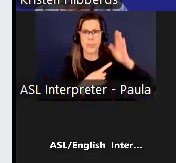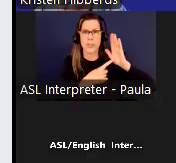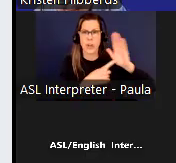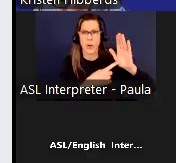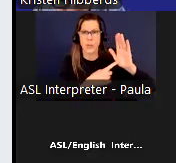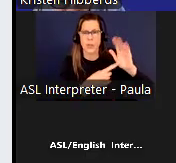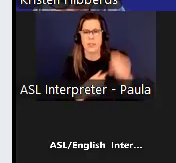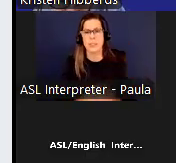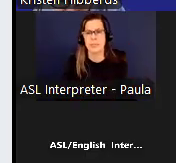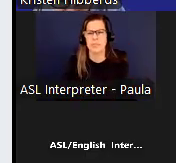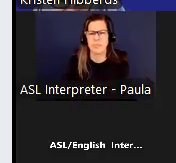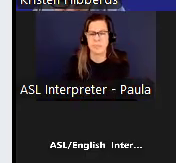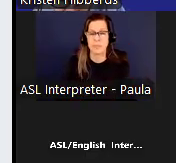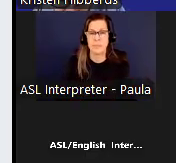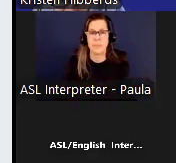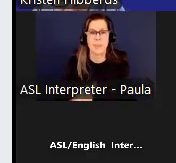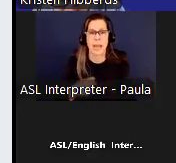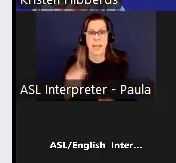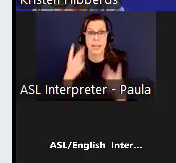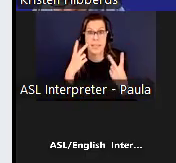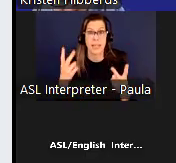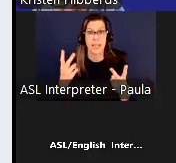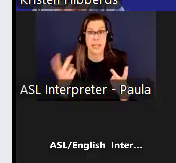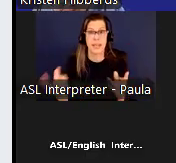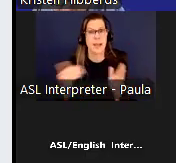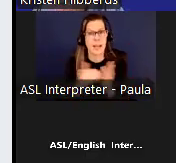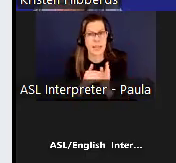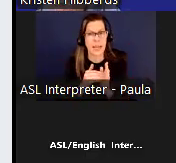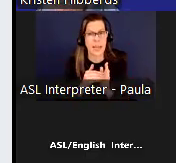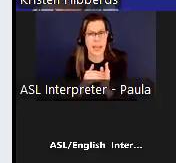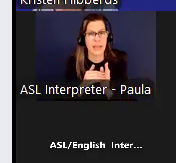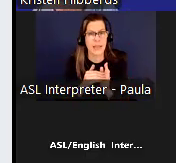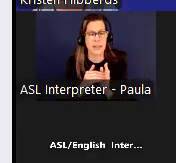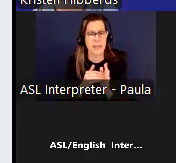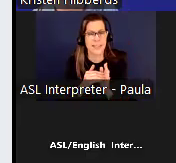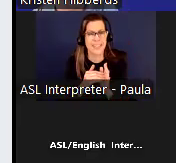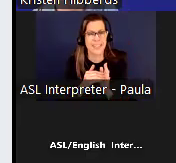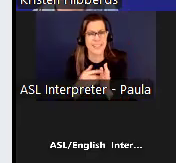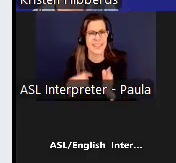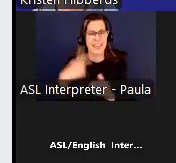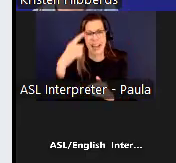Let me just Oh yeah, I can I can see it again. I I would I mean, I think it just and I hear what you're